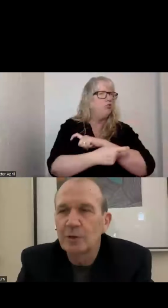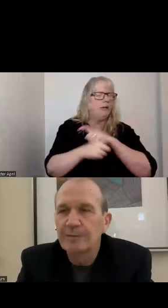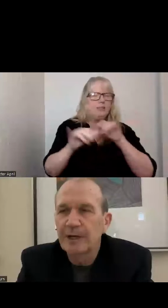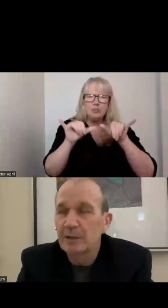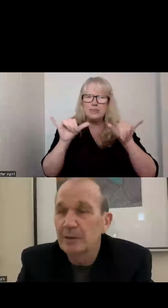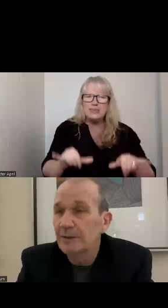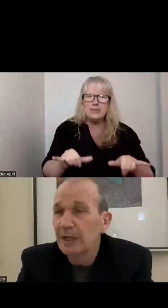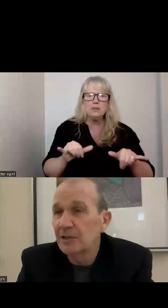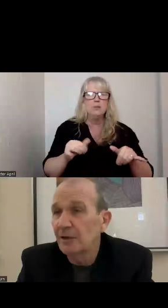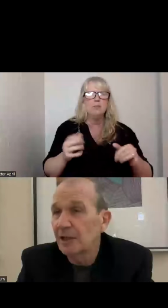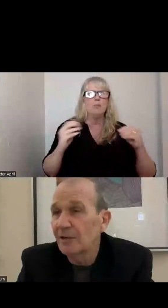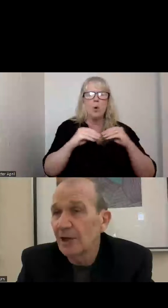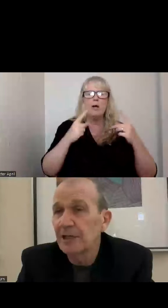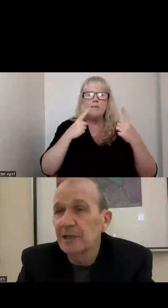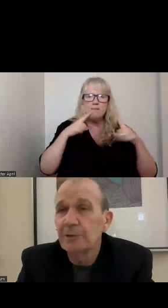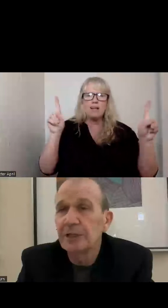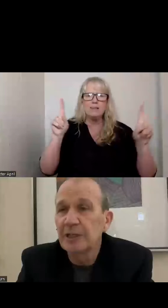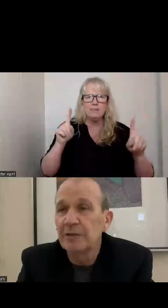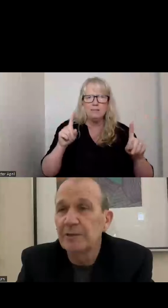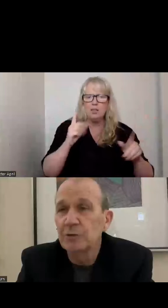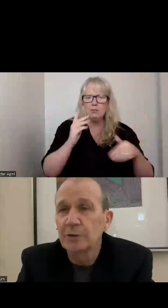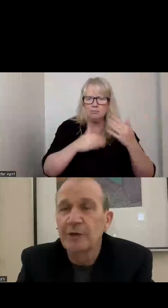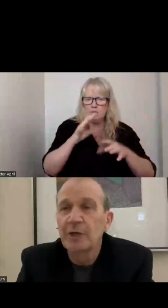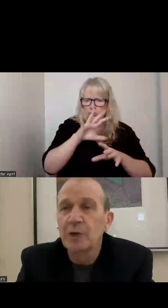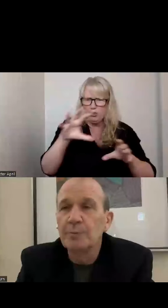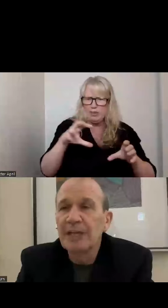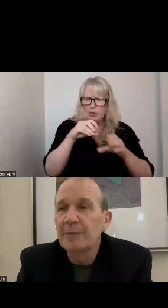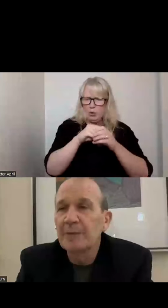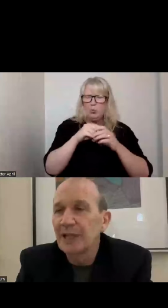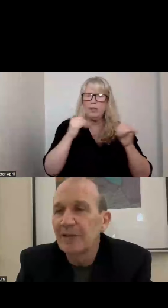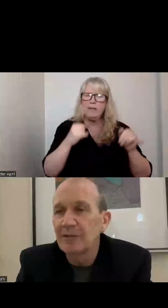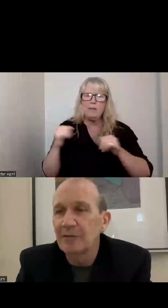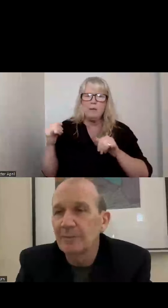MORE EFFECTIVE AND START INCLUDING INDIVIDUALS WHO ARE NOT LINED,